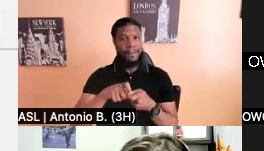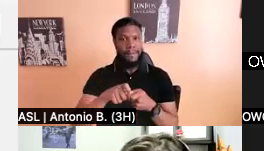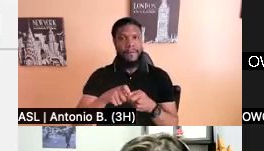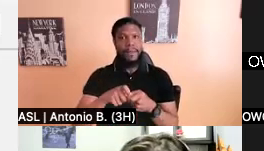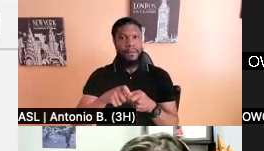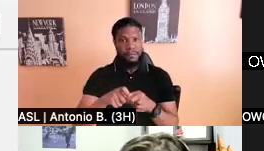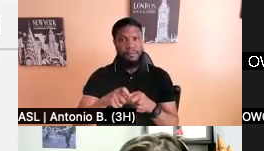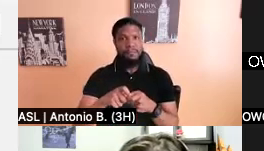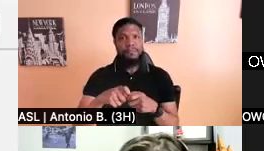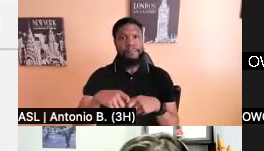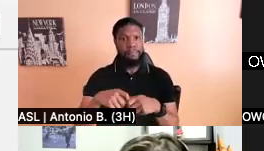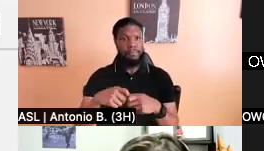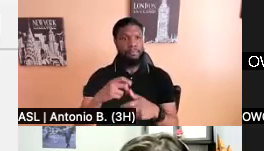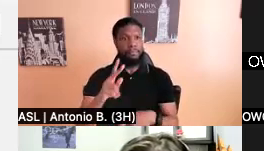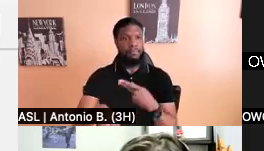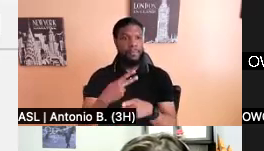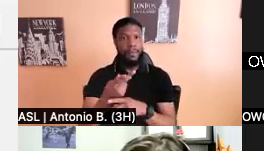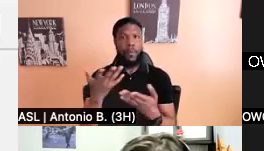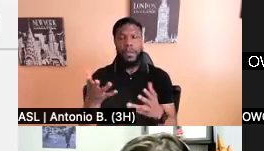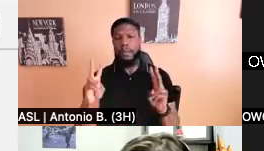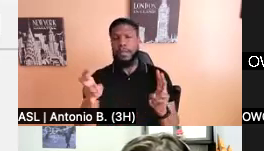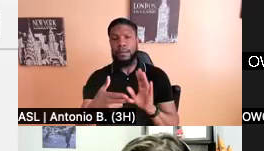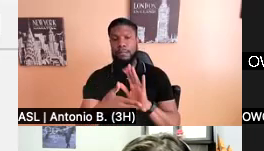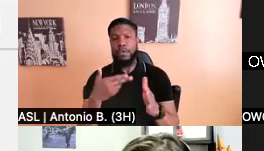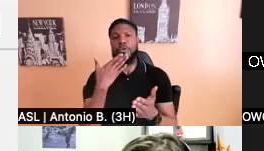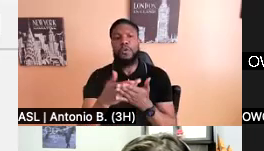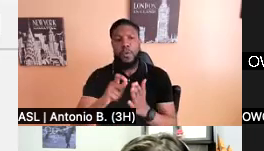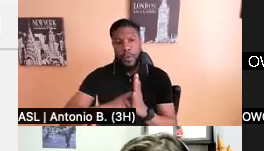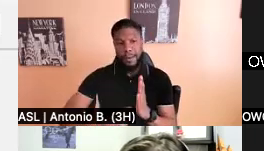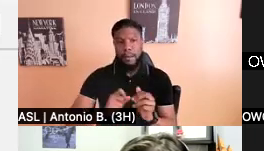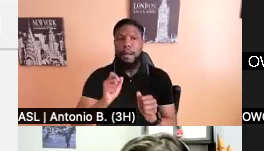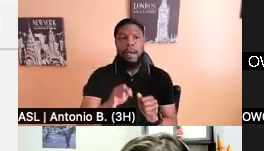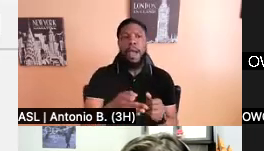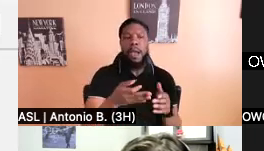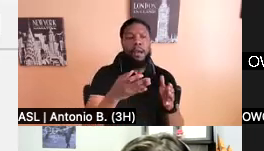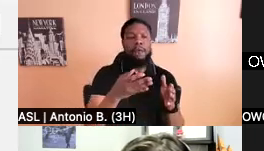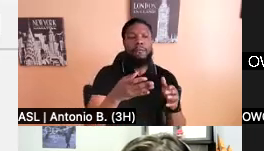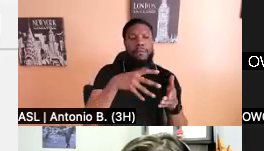If a student's writing does not meet those strict requirements, some may believe that to comment